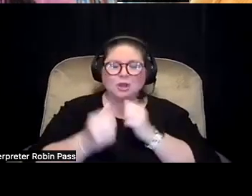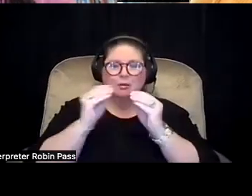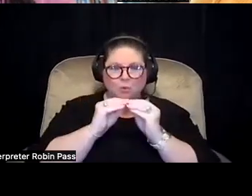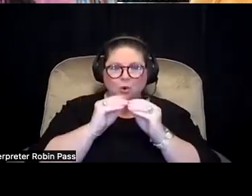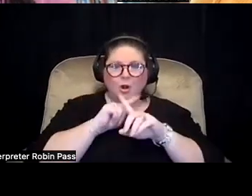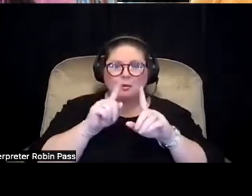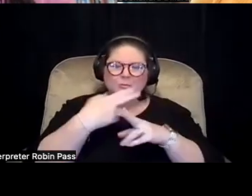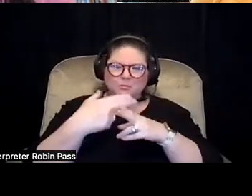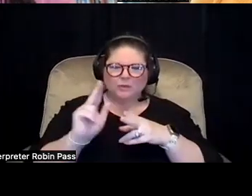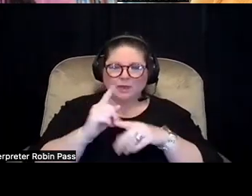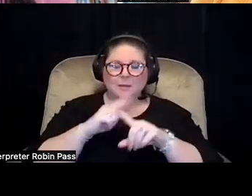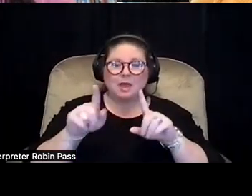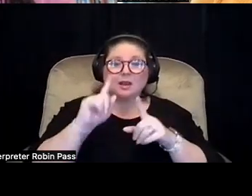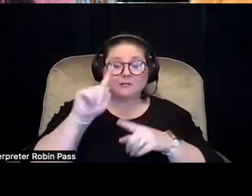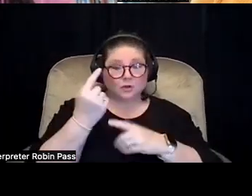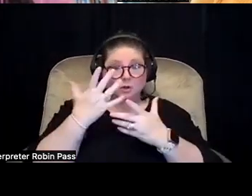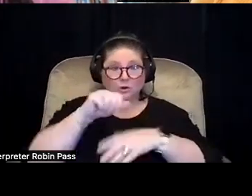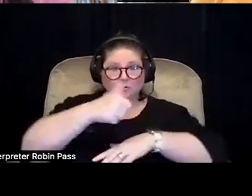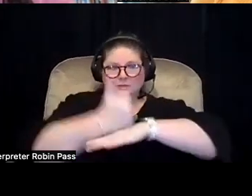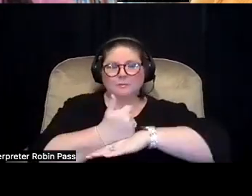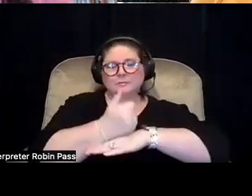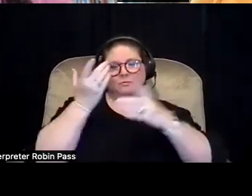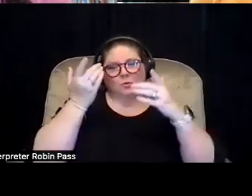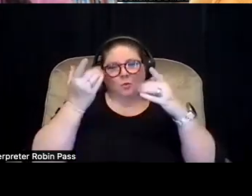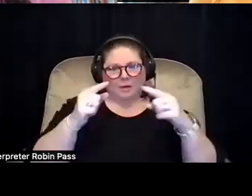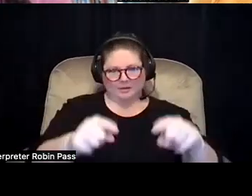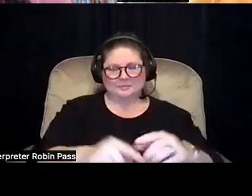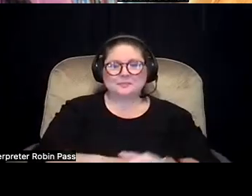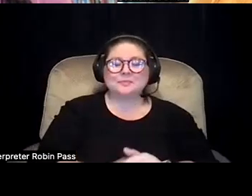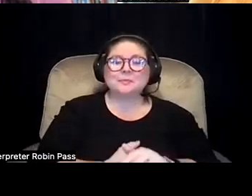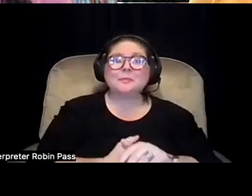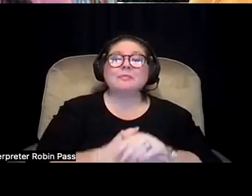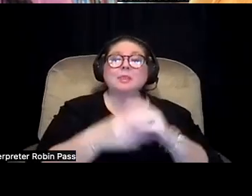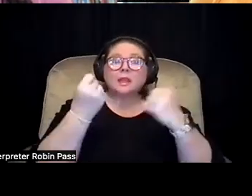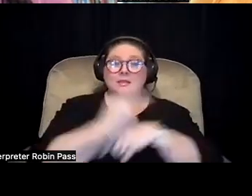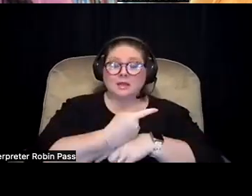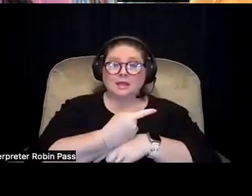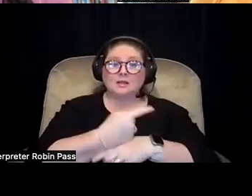set the stage a little bit for what's going to happen so today we are talking about the article